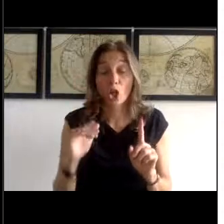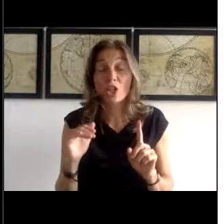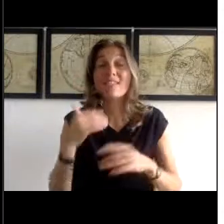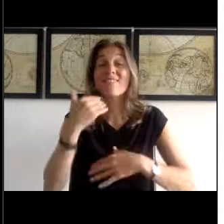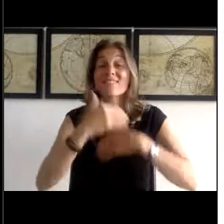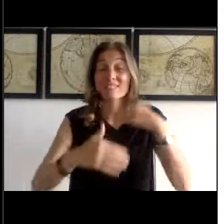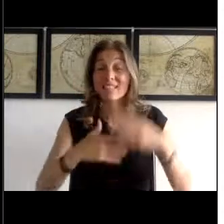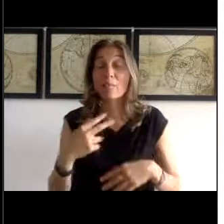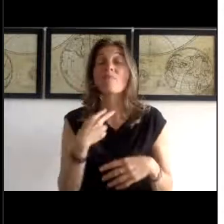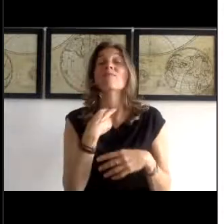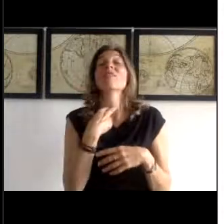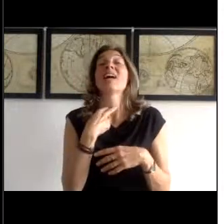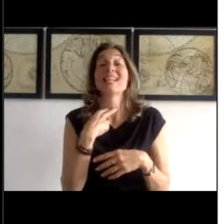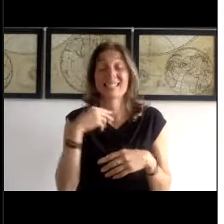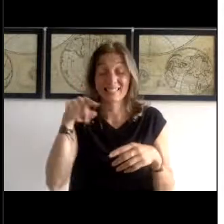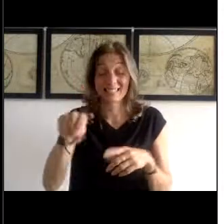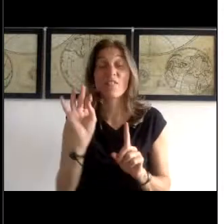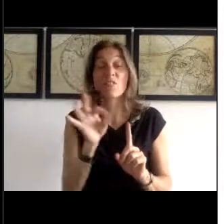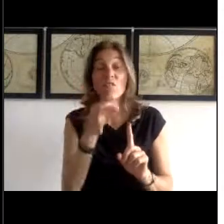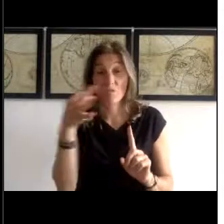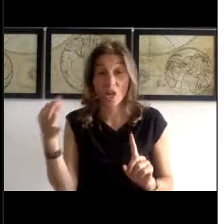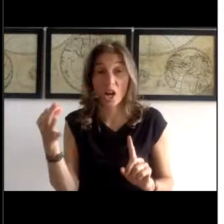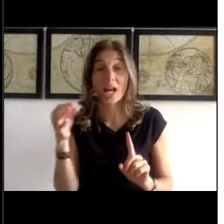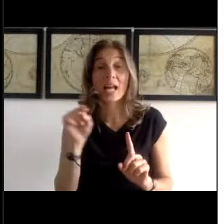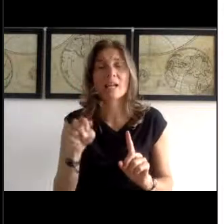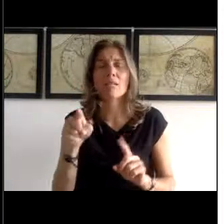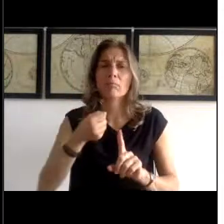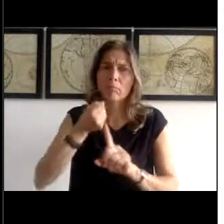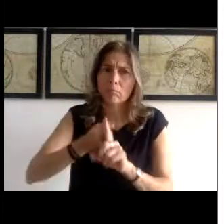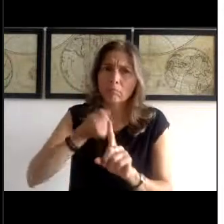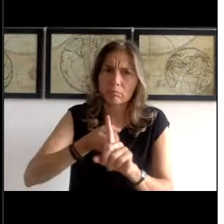We'll hear some students who did such an experience.